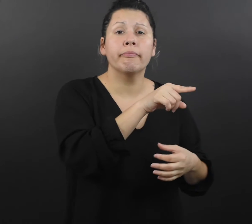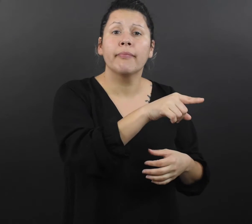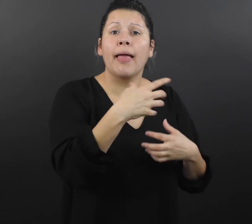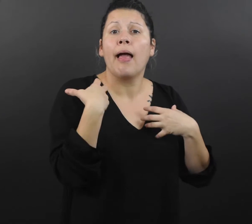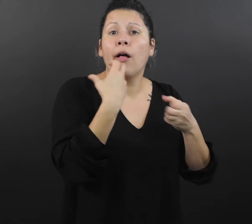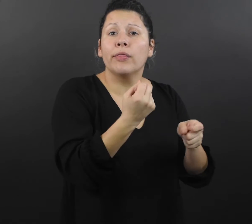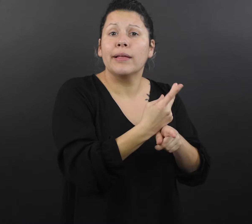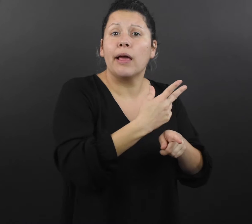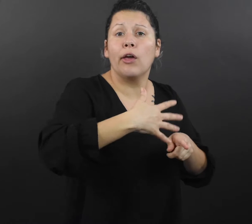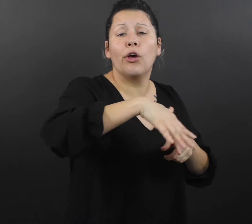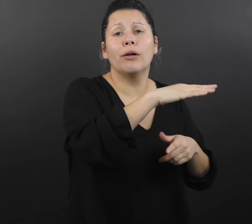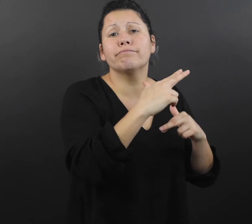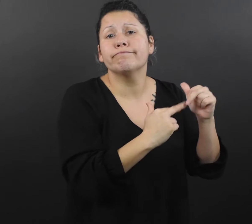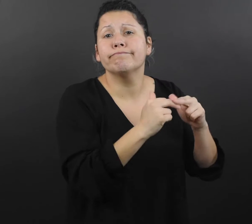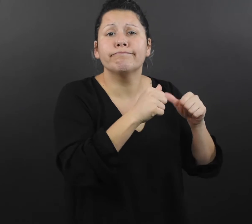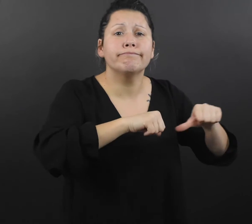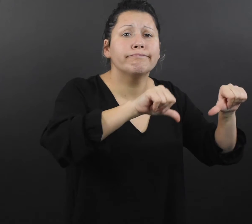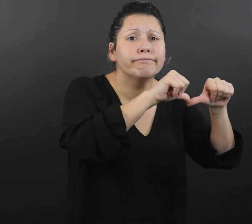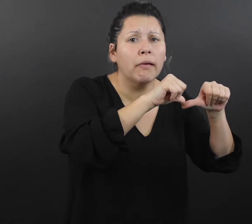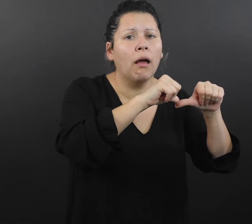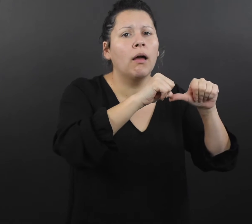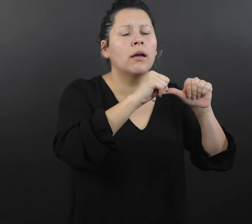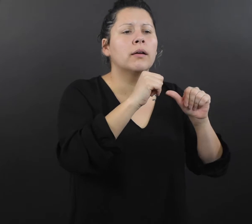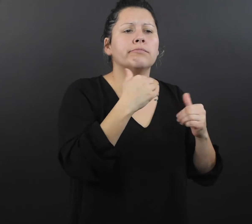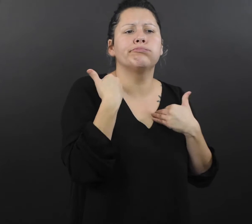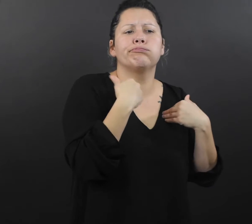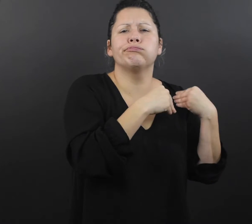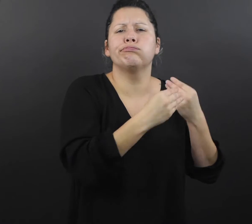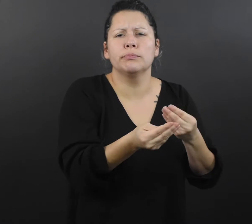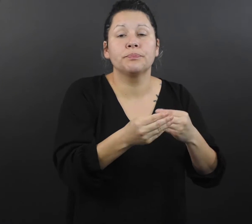to a health care facility that can give it.